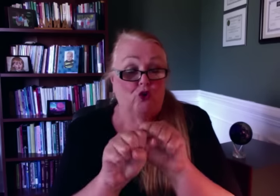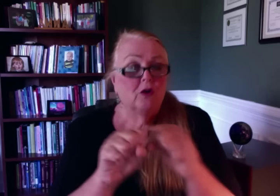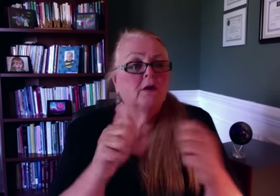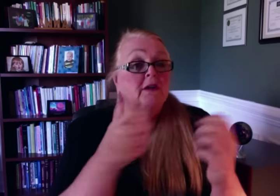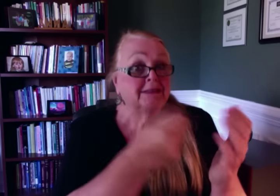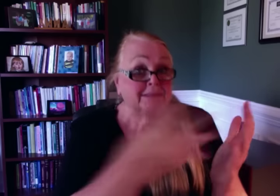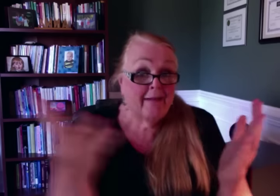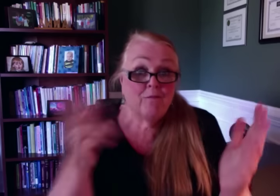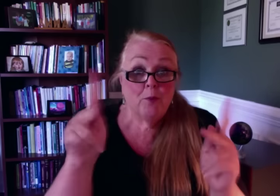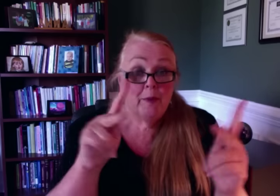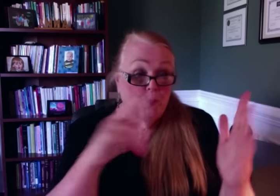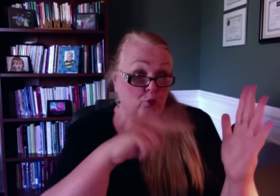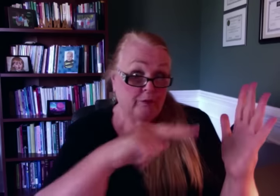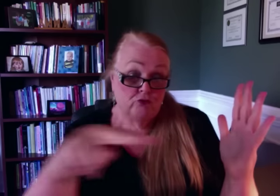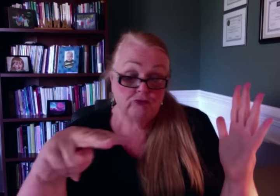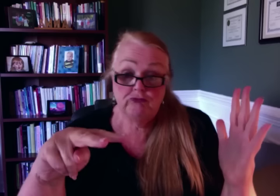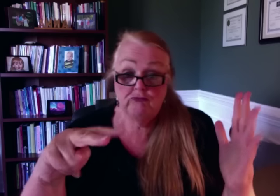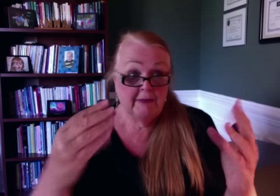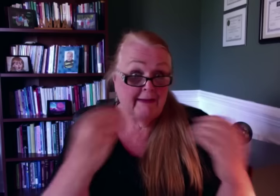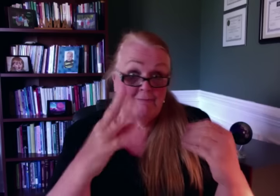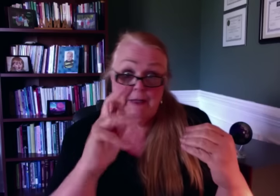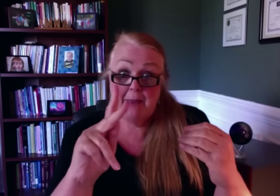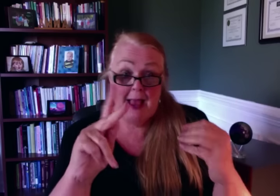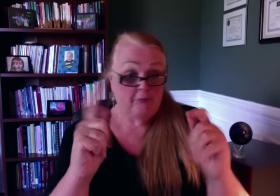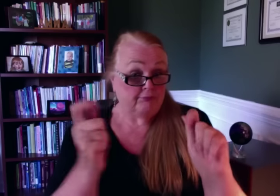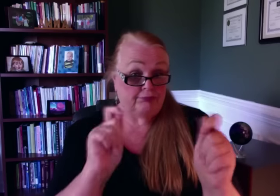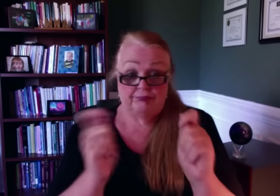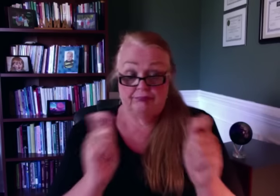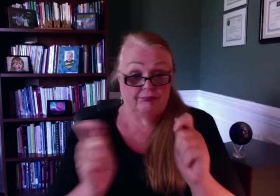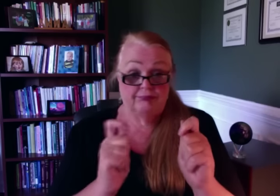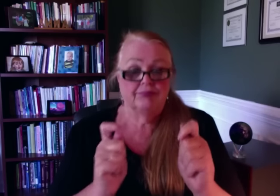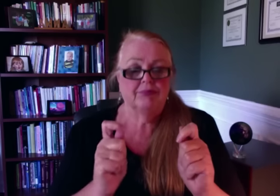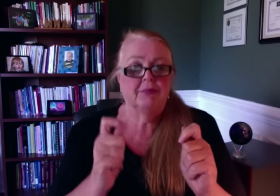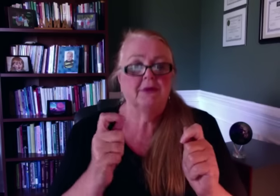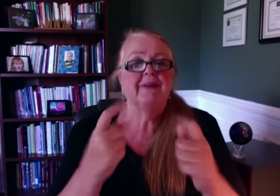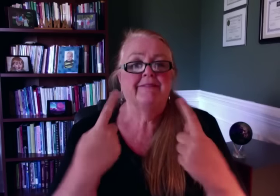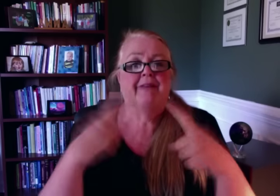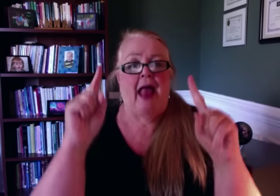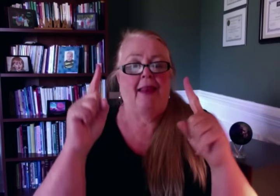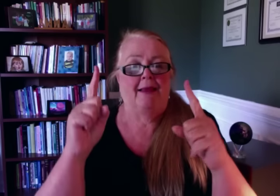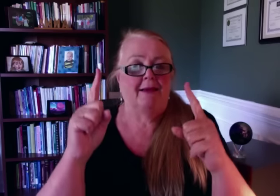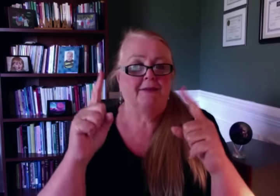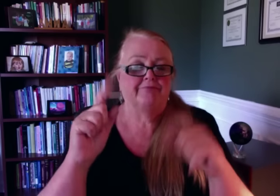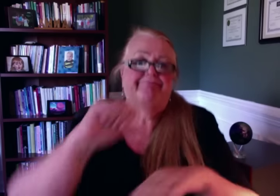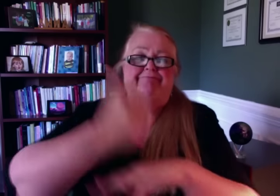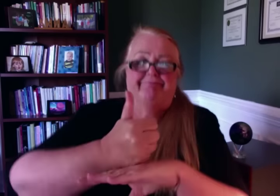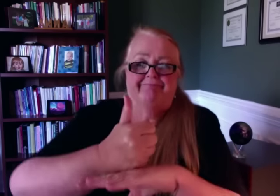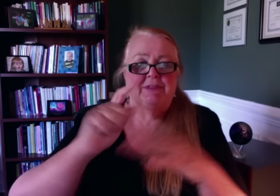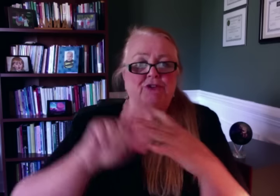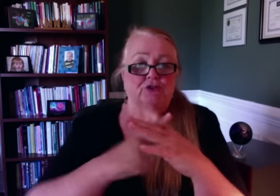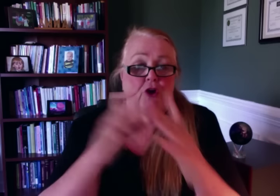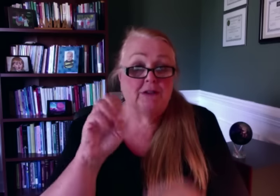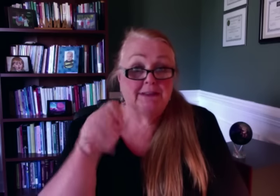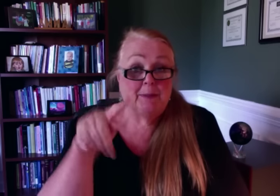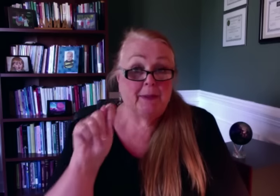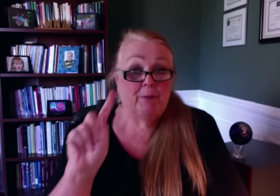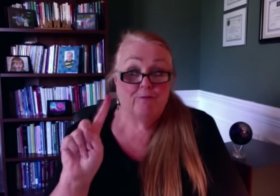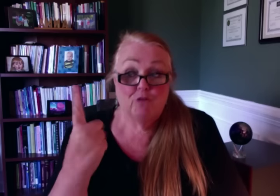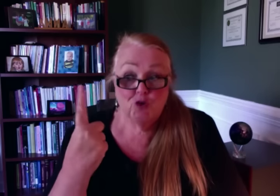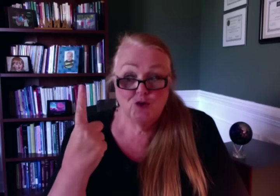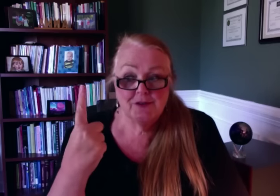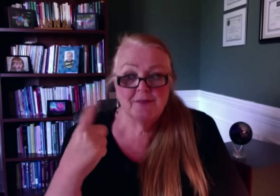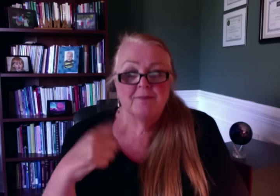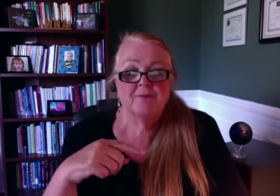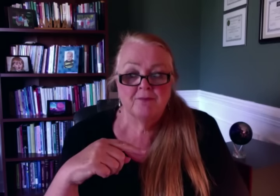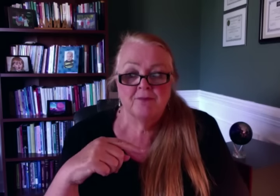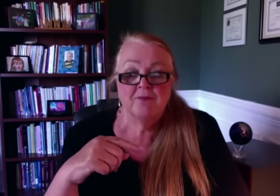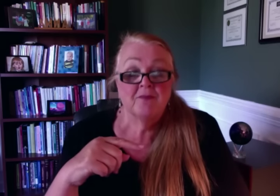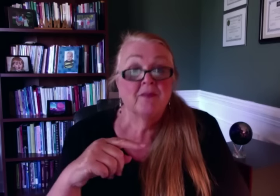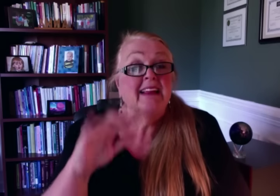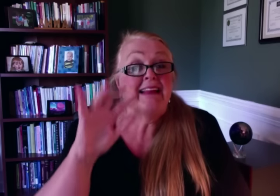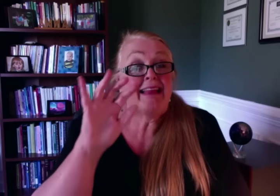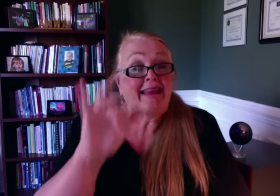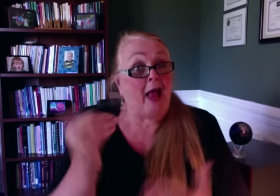from a number of people, a new staffing structure was implemented effective September 1.